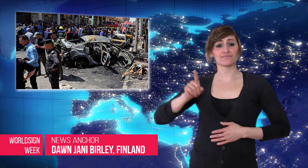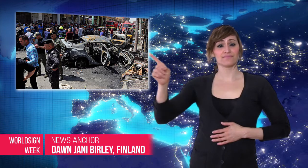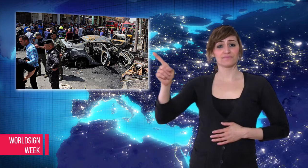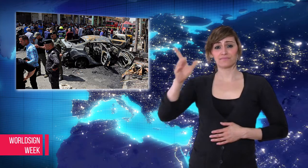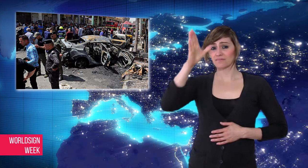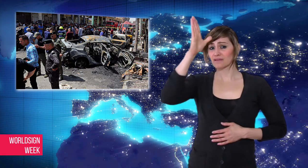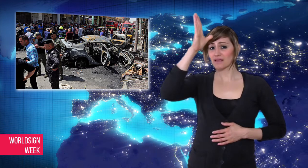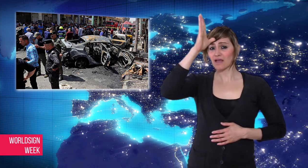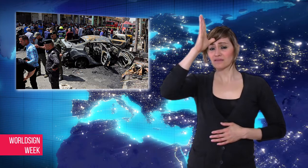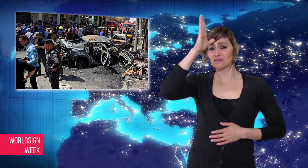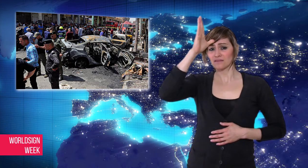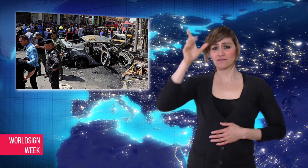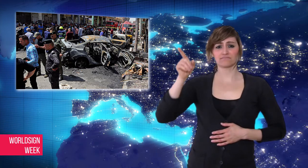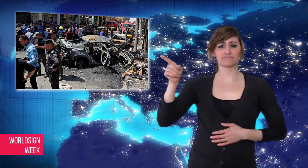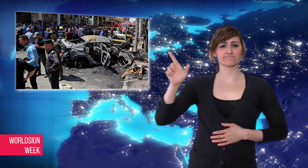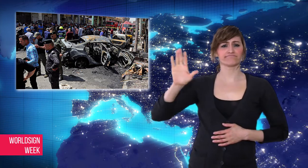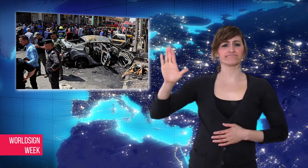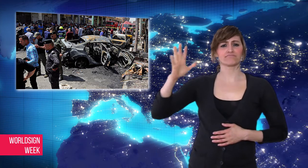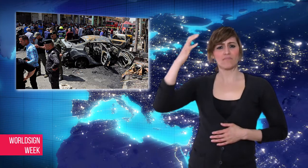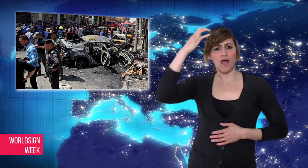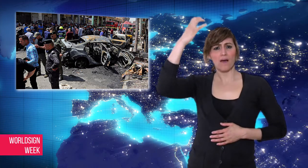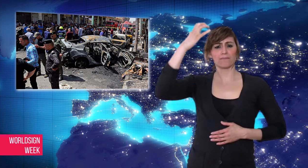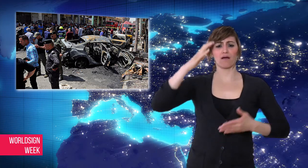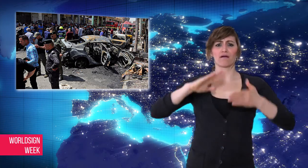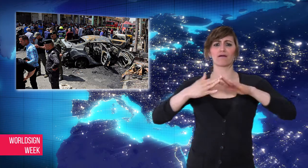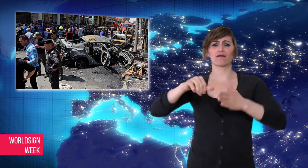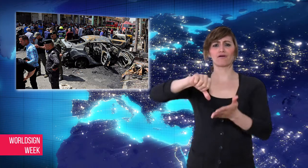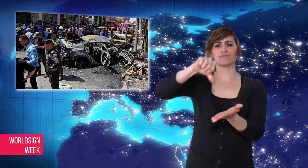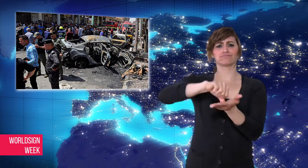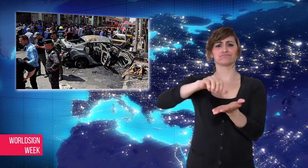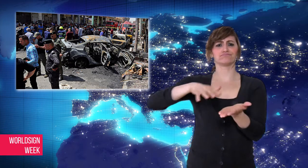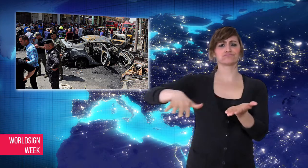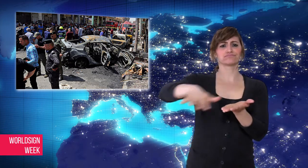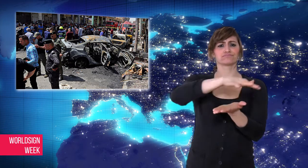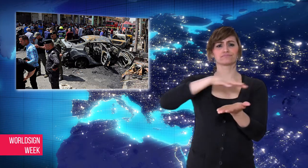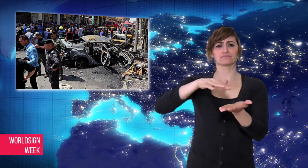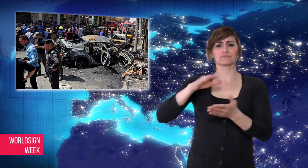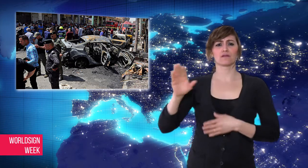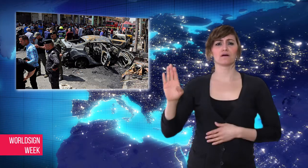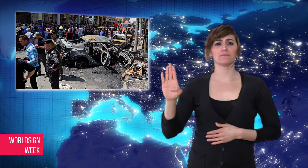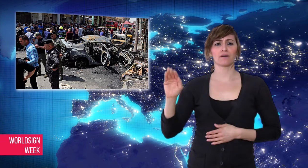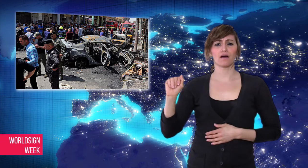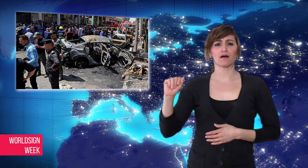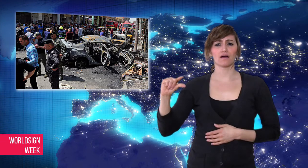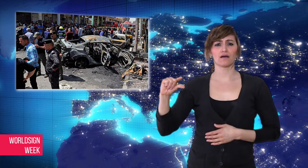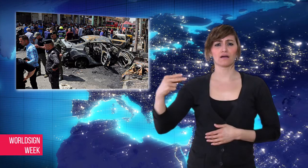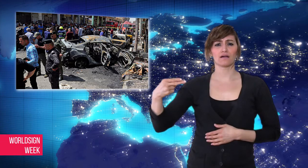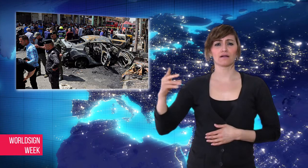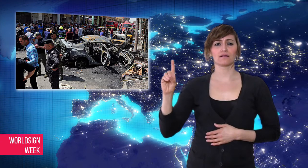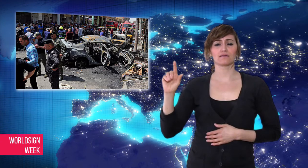Dawn: In Baghdad, the capital of Iraq,